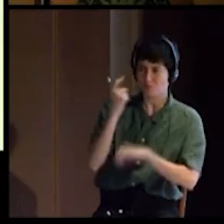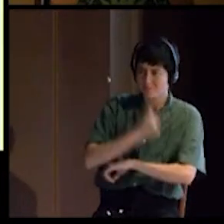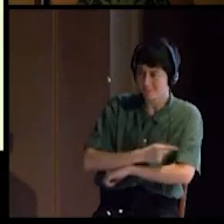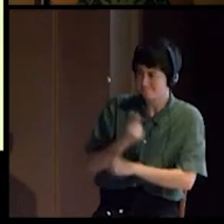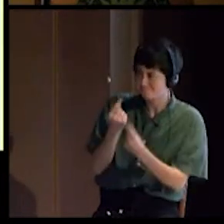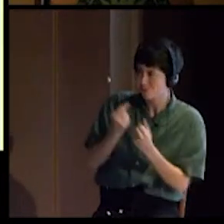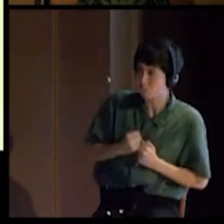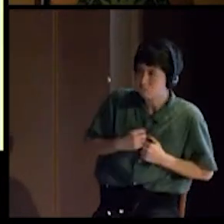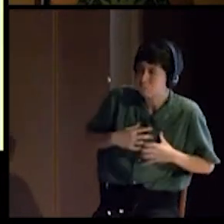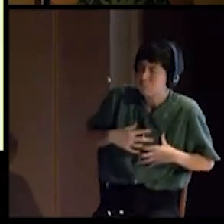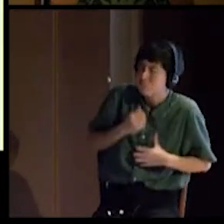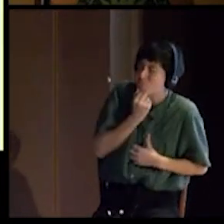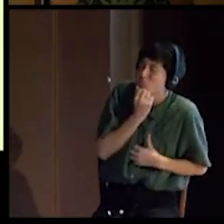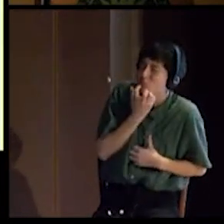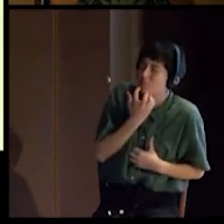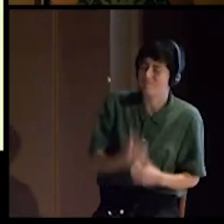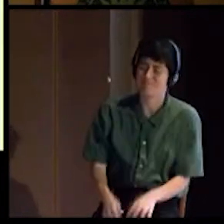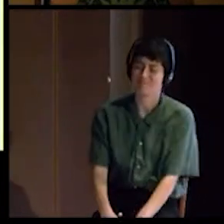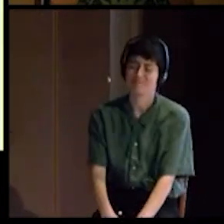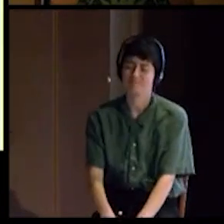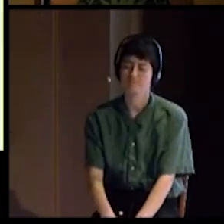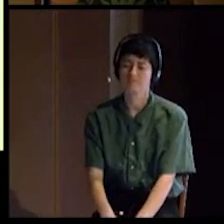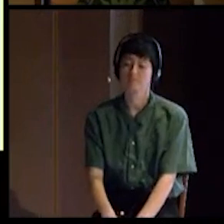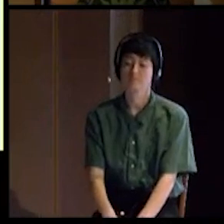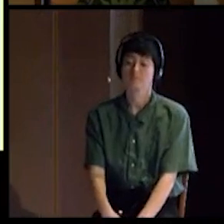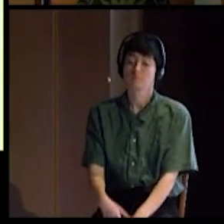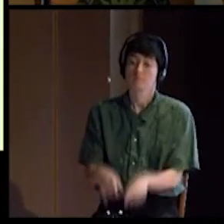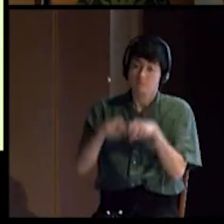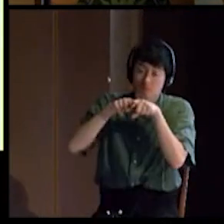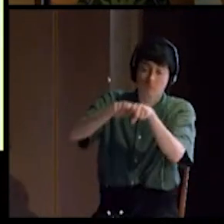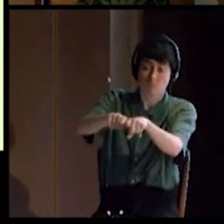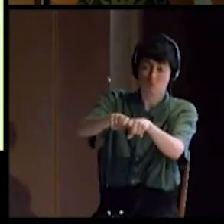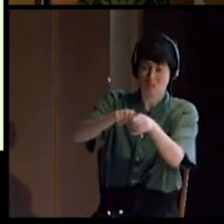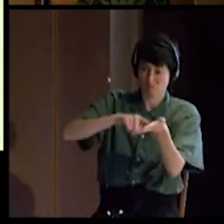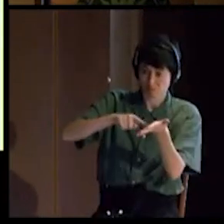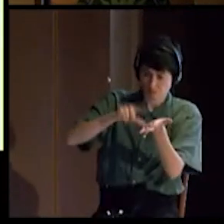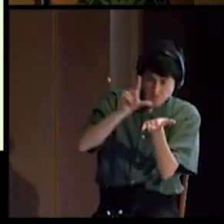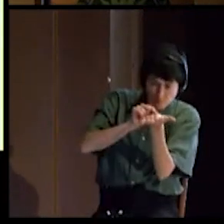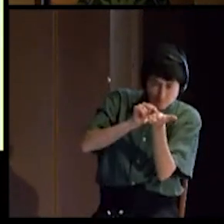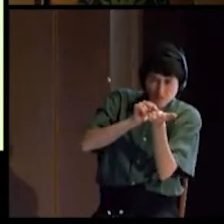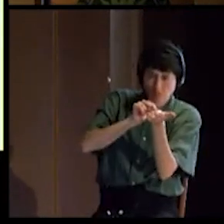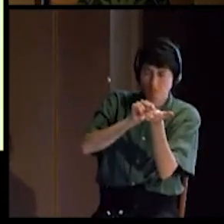As we were publishing this research, there were a couple of really interesting papers that came out that showed